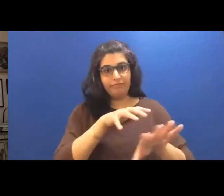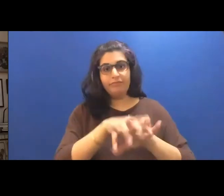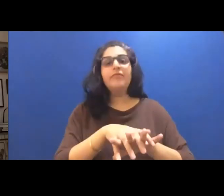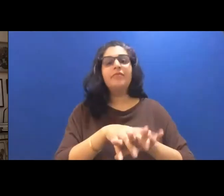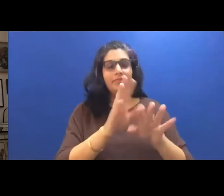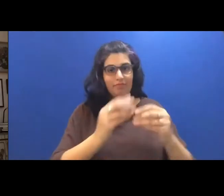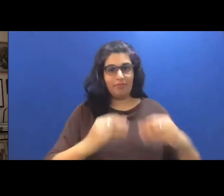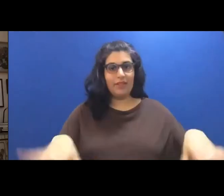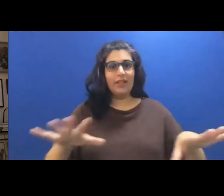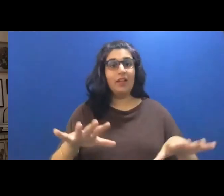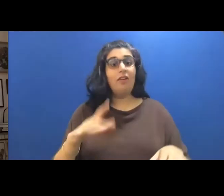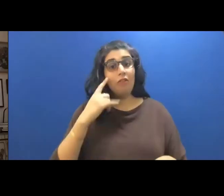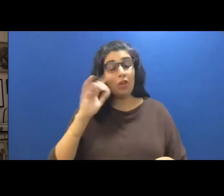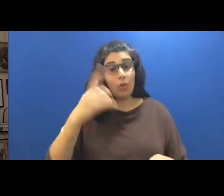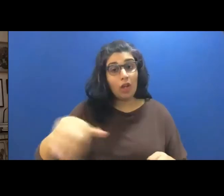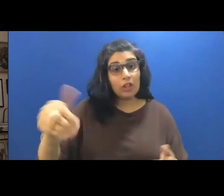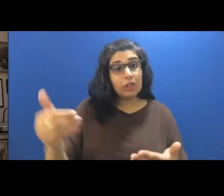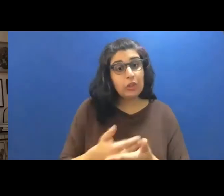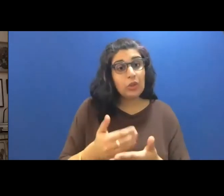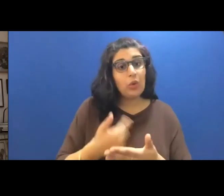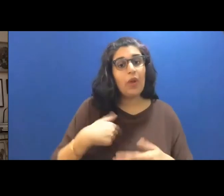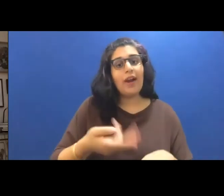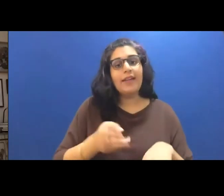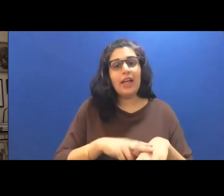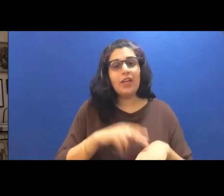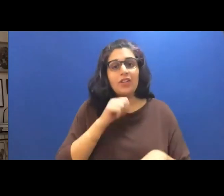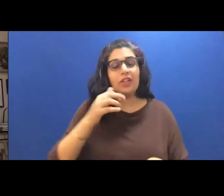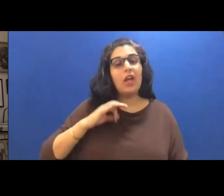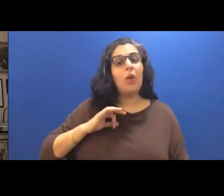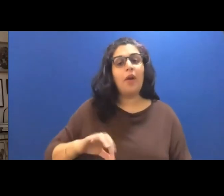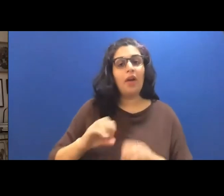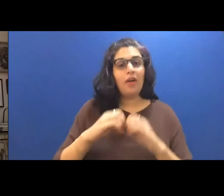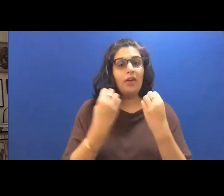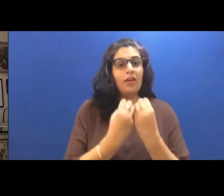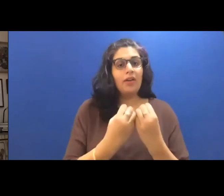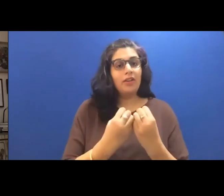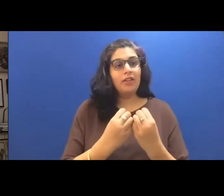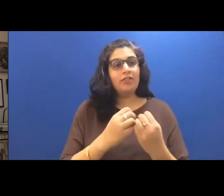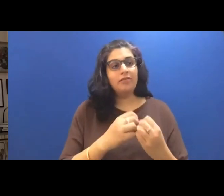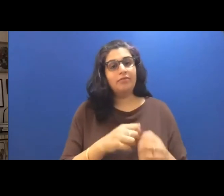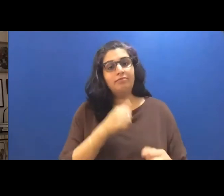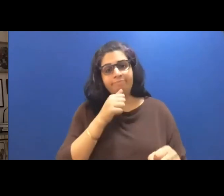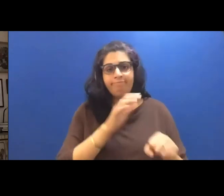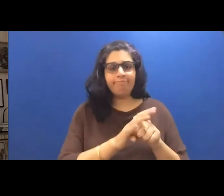We are a national nonprofit organization. Dedicated, dedicated excuse me to uplifting